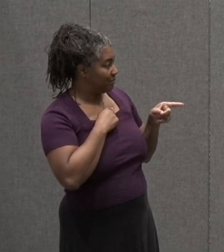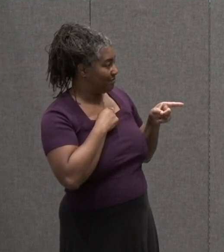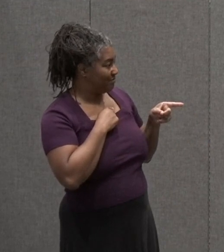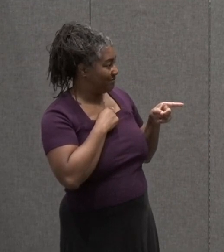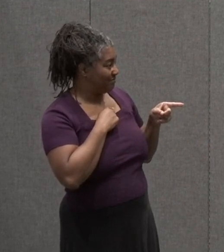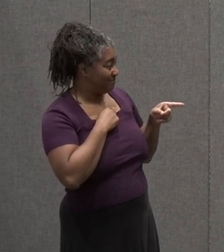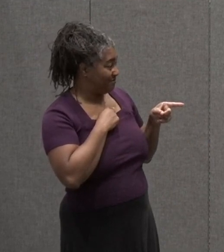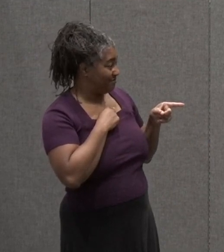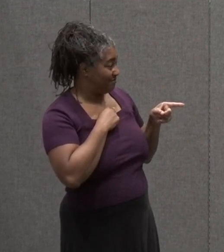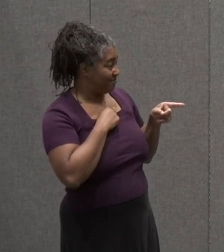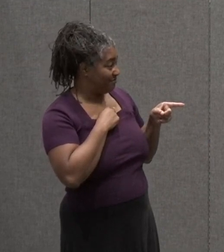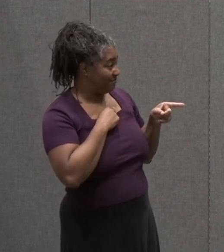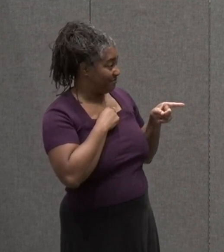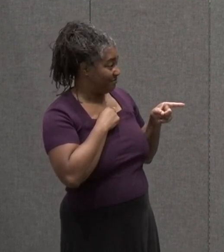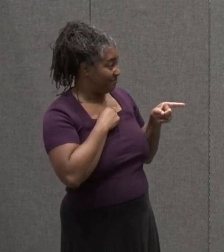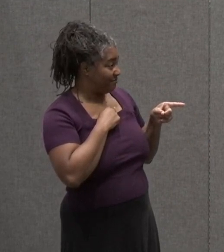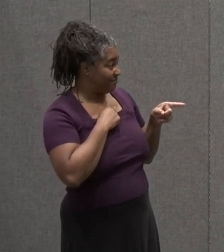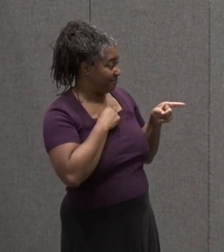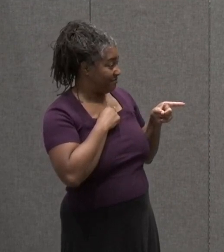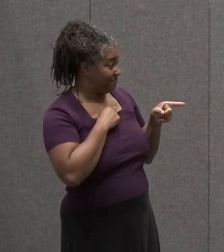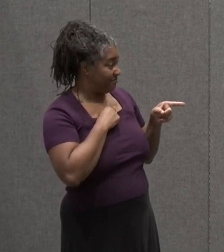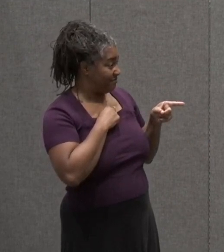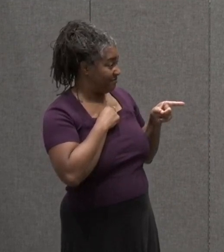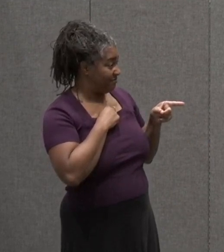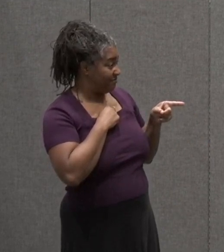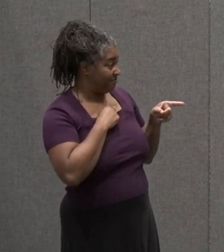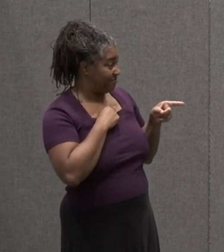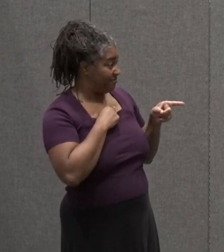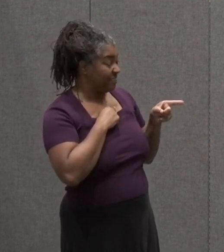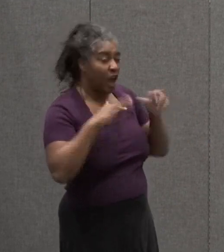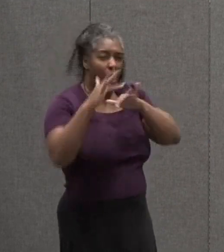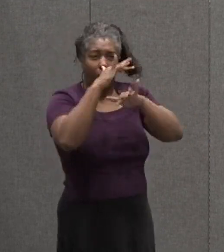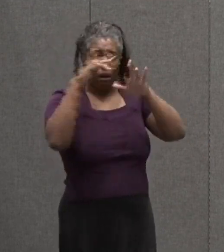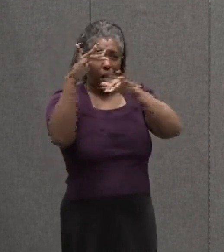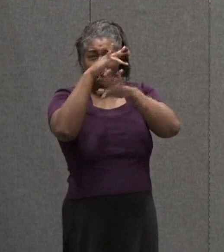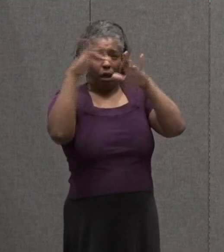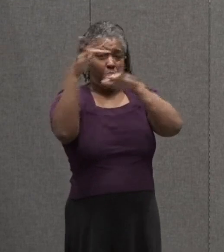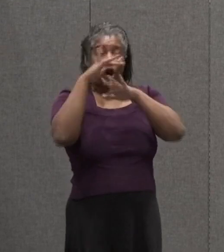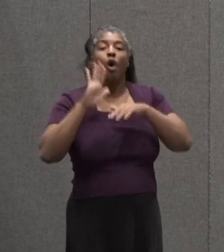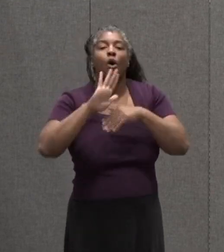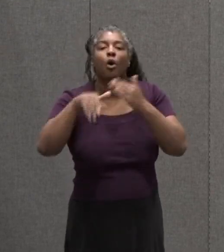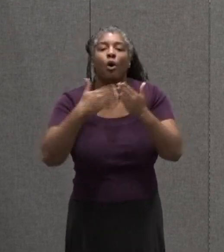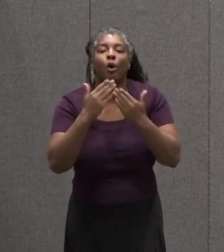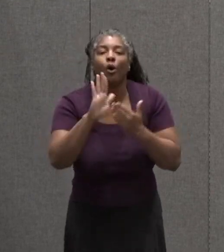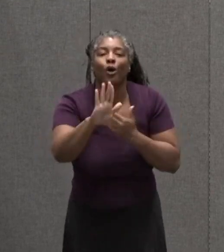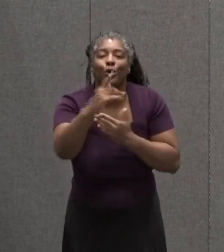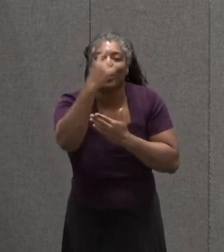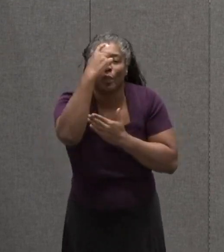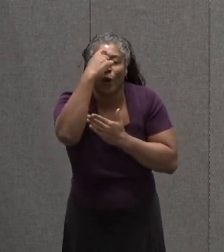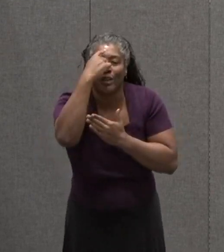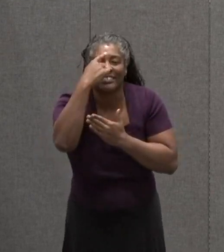There's so many thoughts in there. What are we gonna do to clear all those thoughts up? If you can't see clearly?